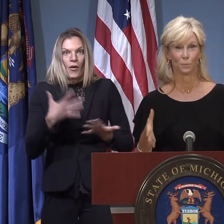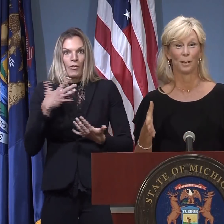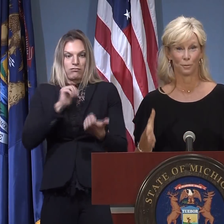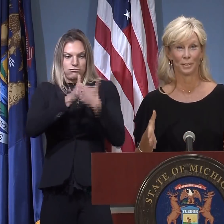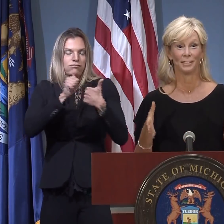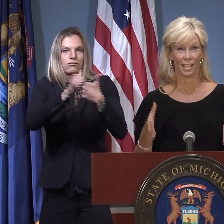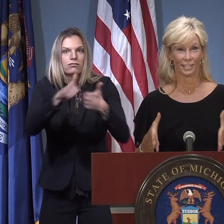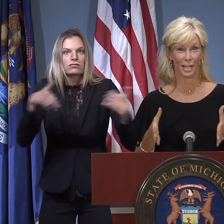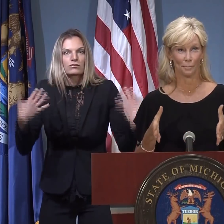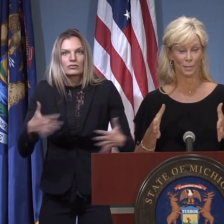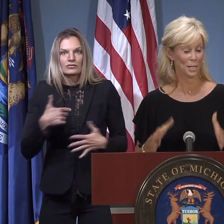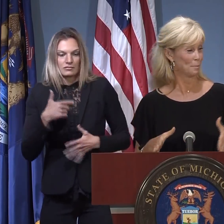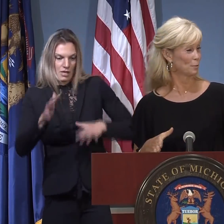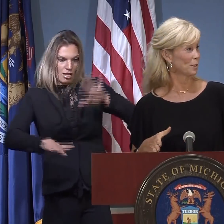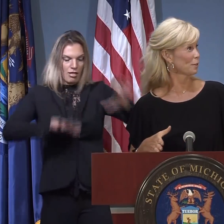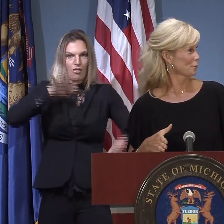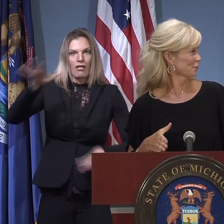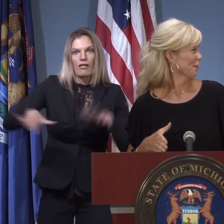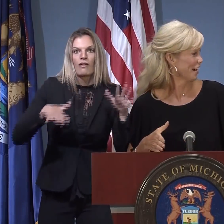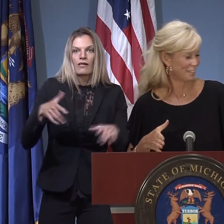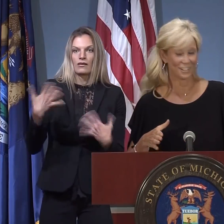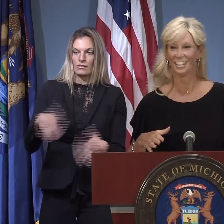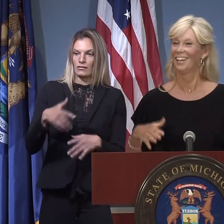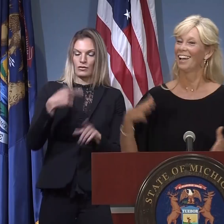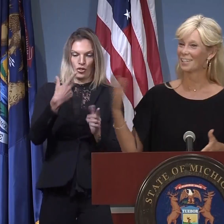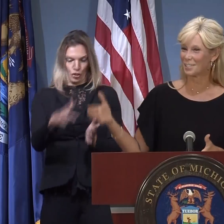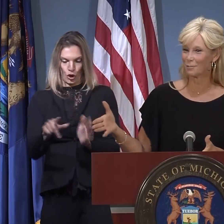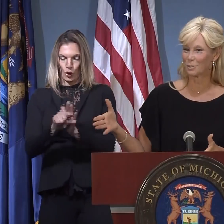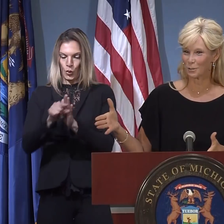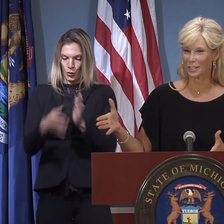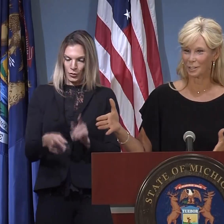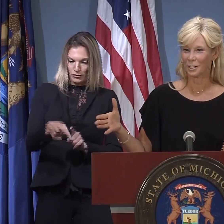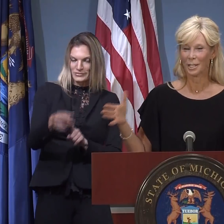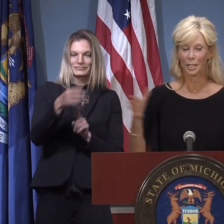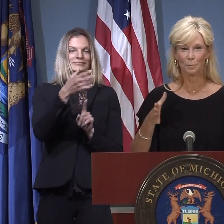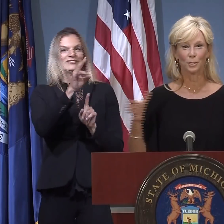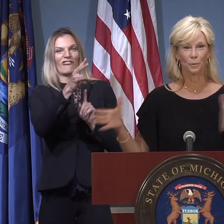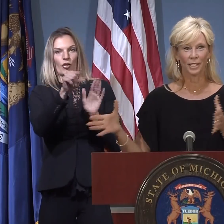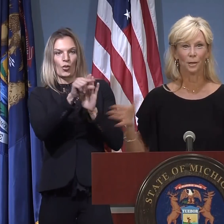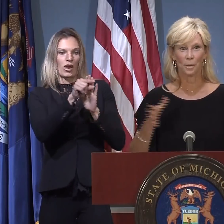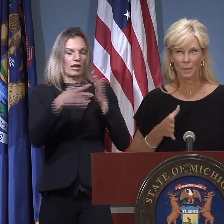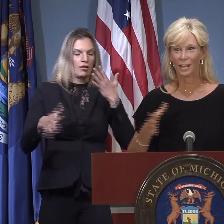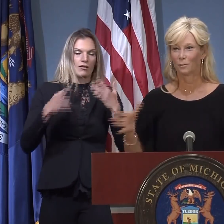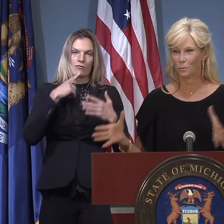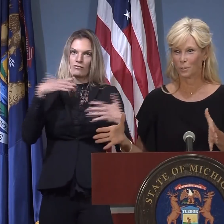THEM ON-LINE LEARNING SO THAT WAS CHALLENGE, I WEAR I WOULD NEVER BE A REFEREE BUT I FELT